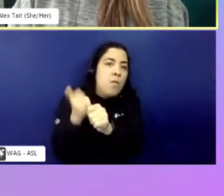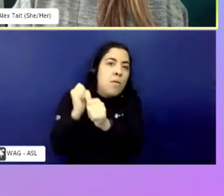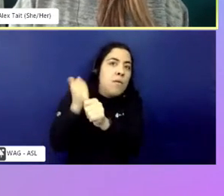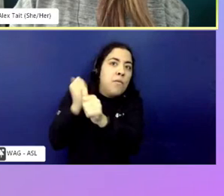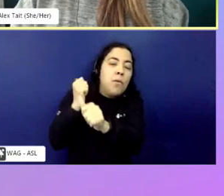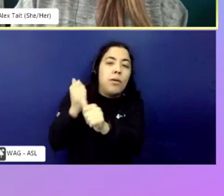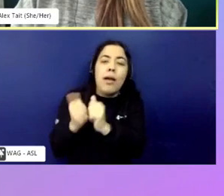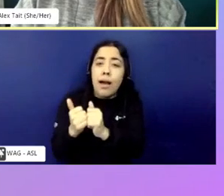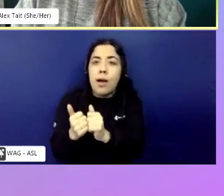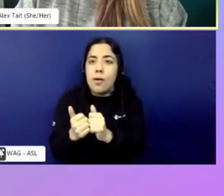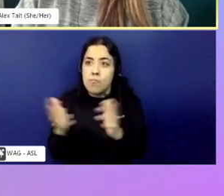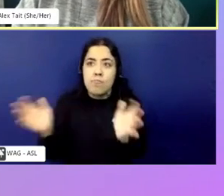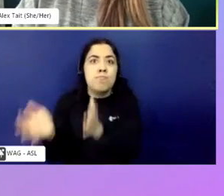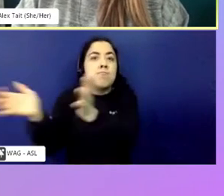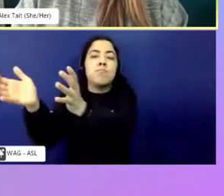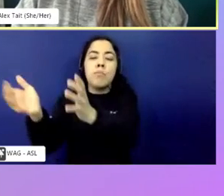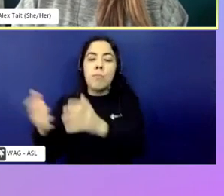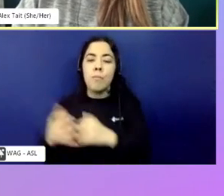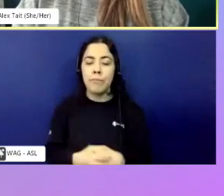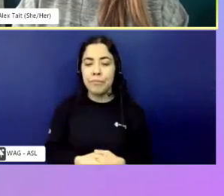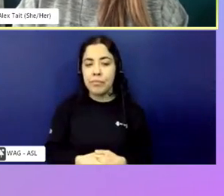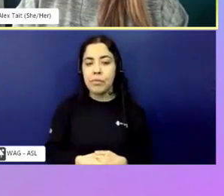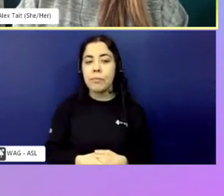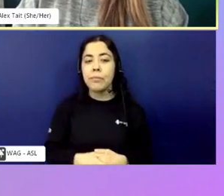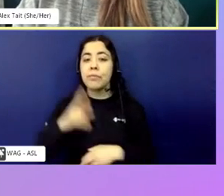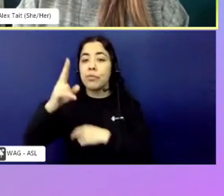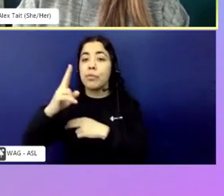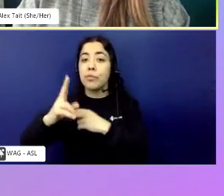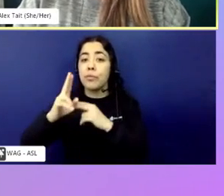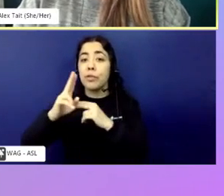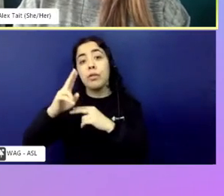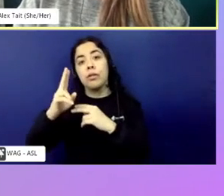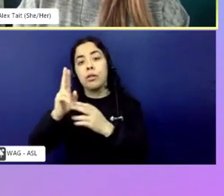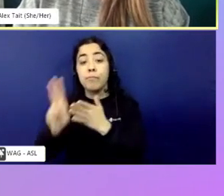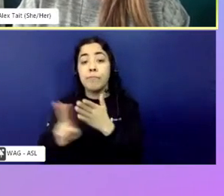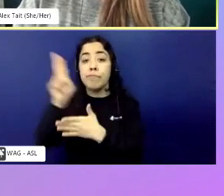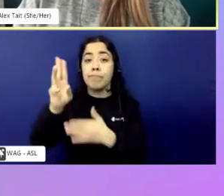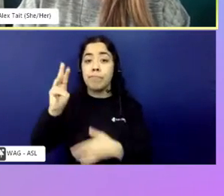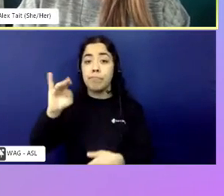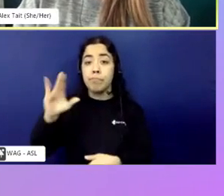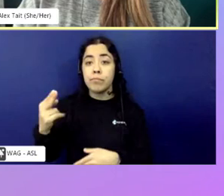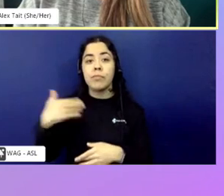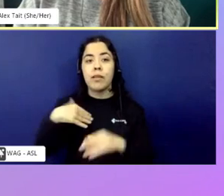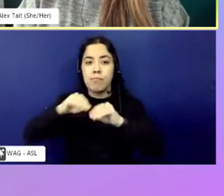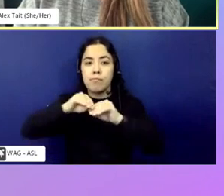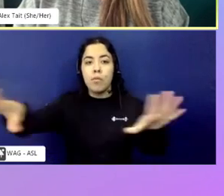something to be celebrated. Aging is the enemy. The university of Michigan a